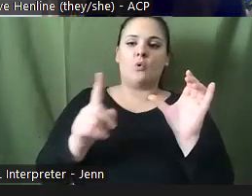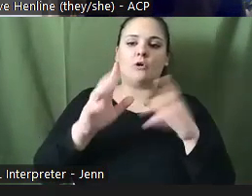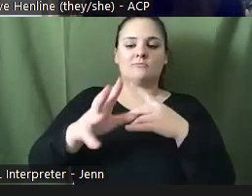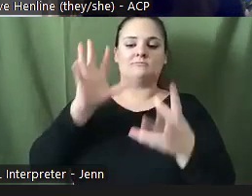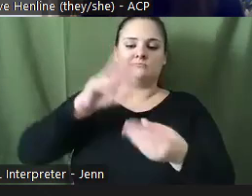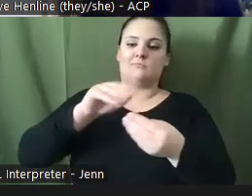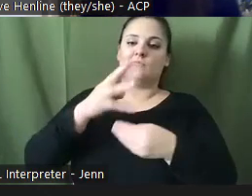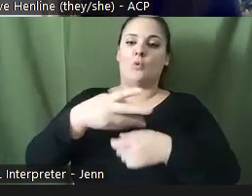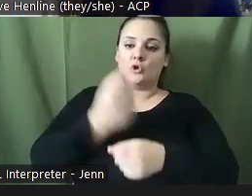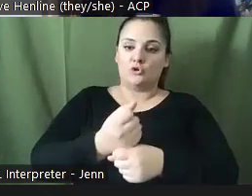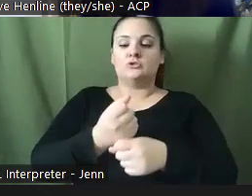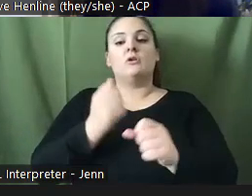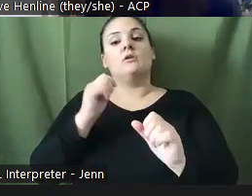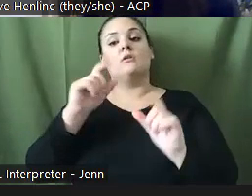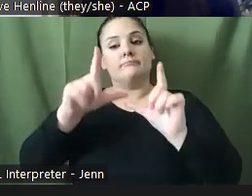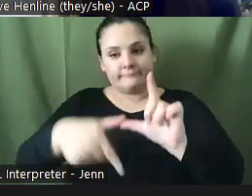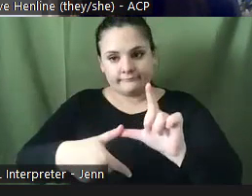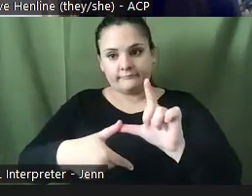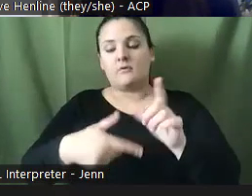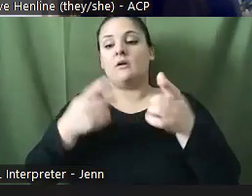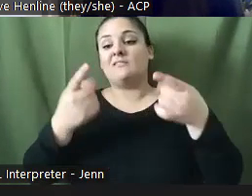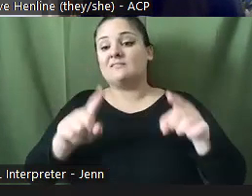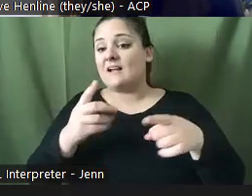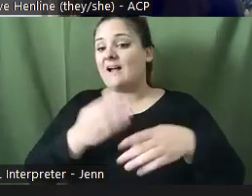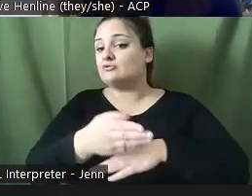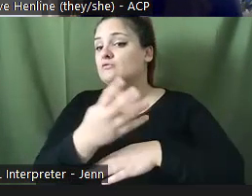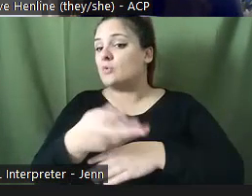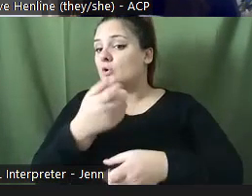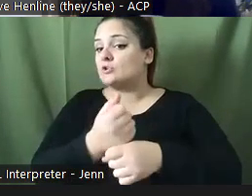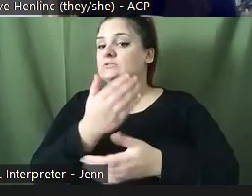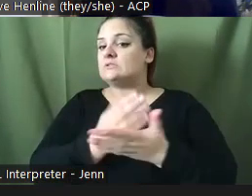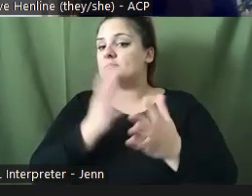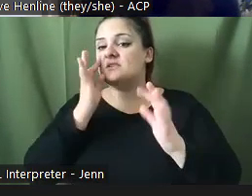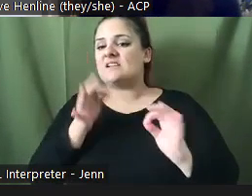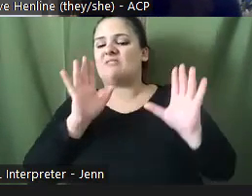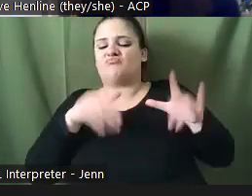certification. And some folks choose not to renew, for whatever reasons that might be.